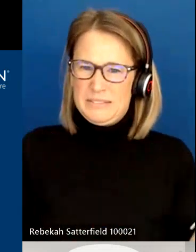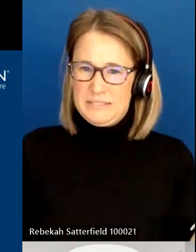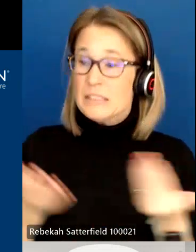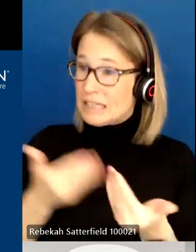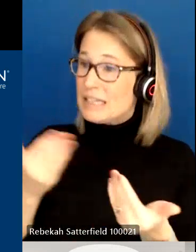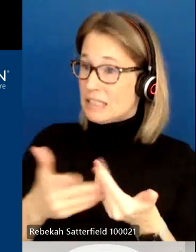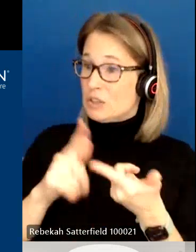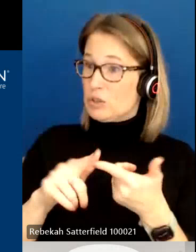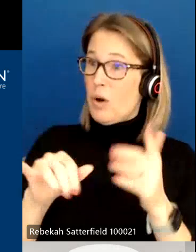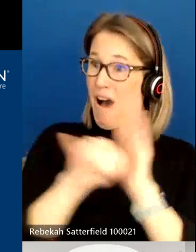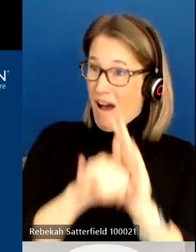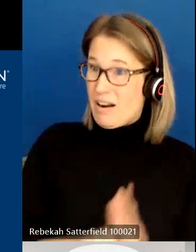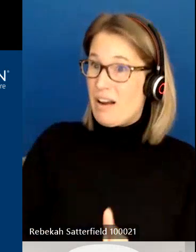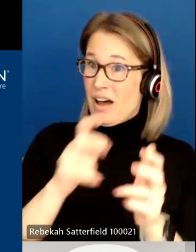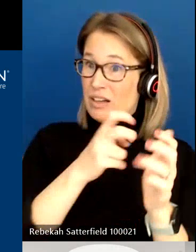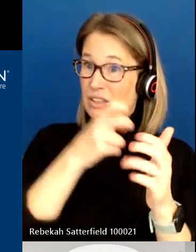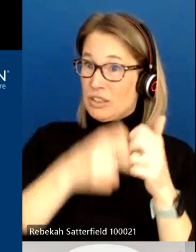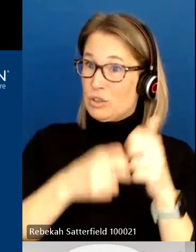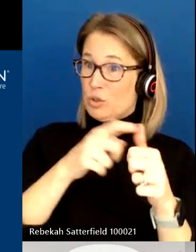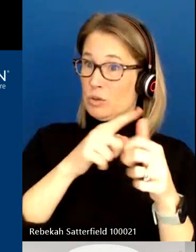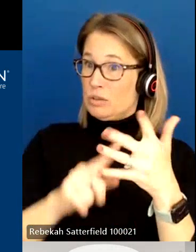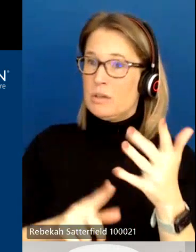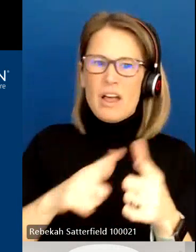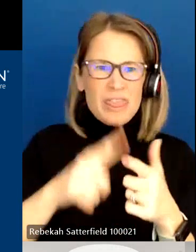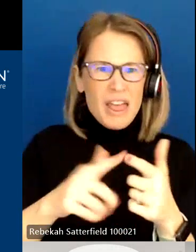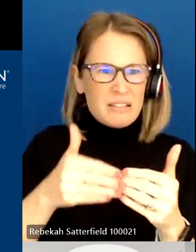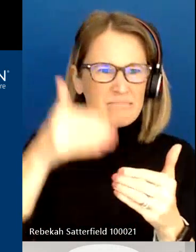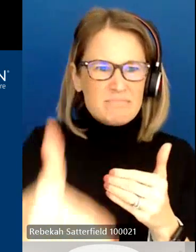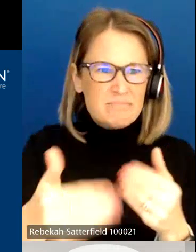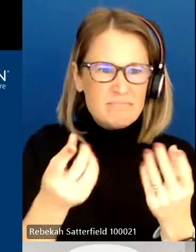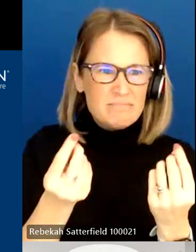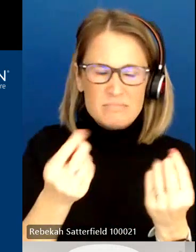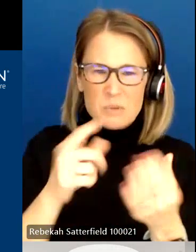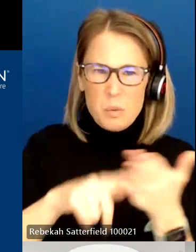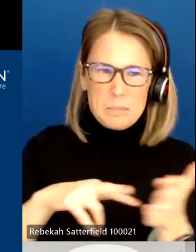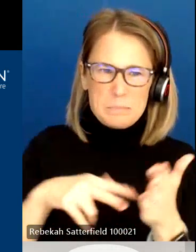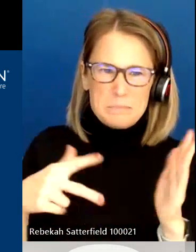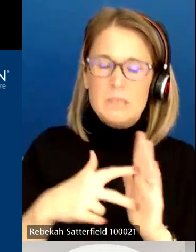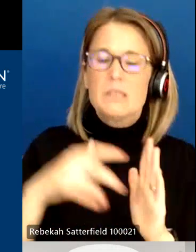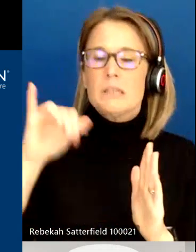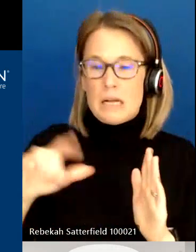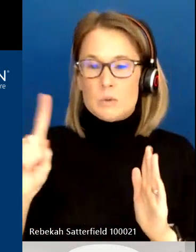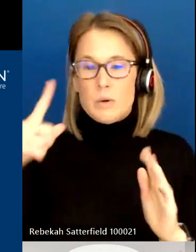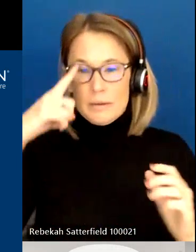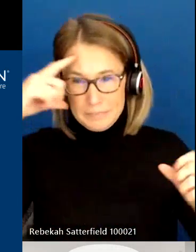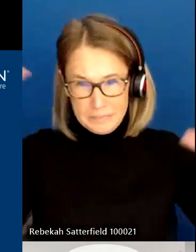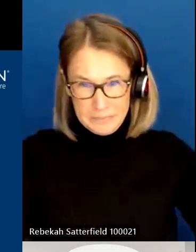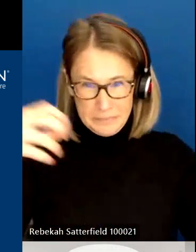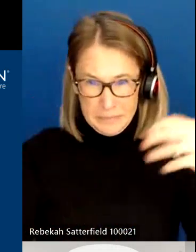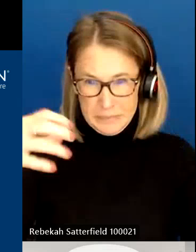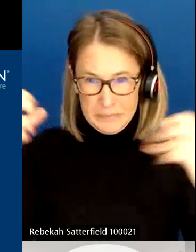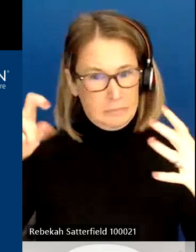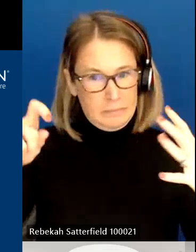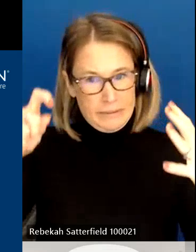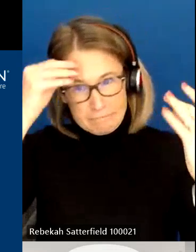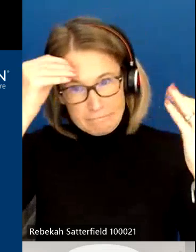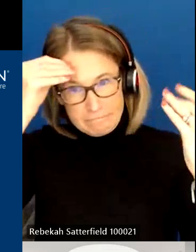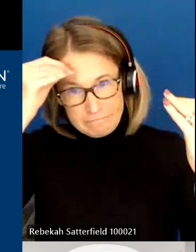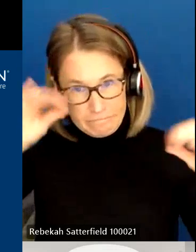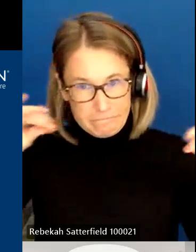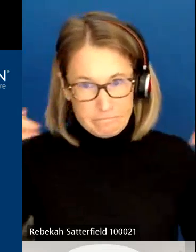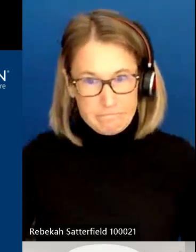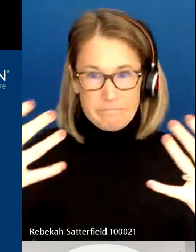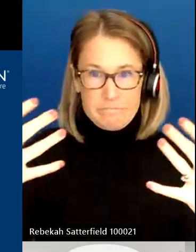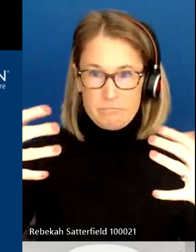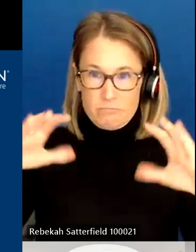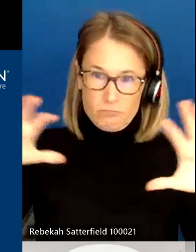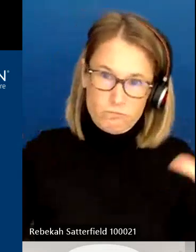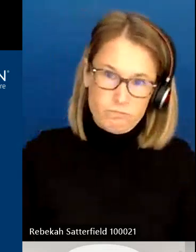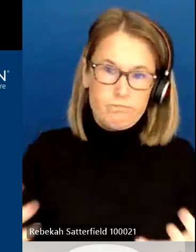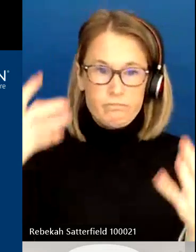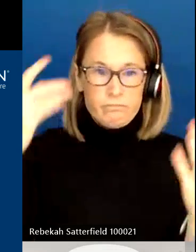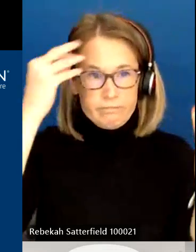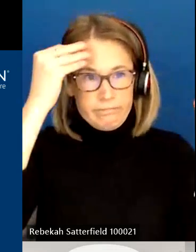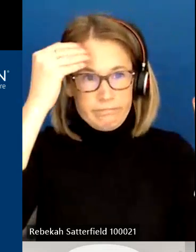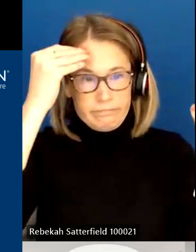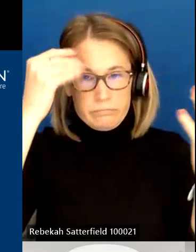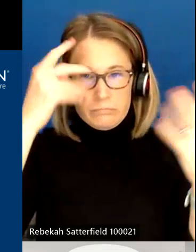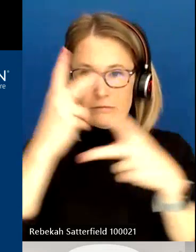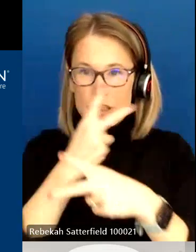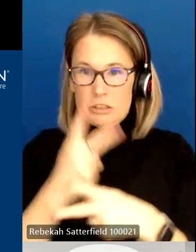issues what does that mean and that's where the collaboration required to to address AI drifting